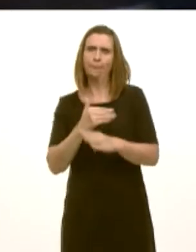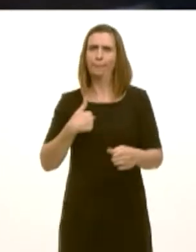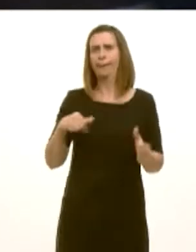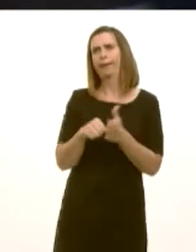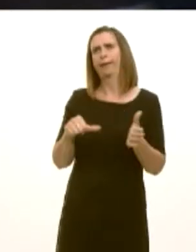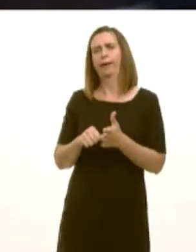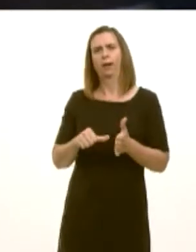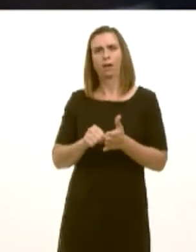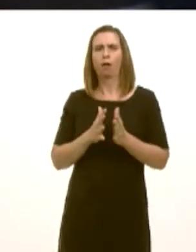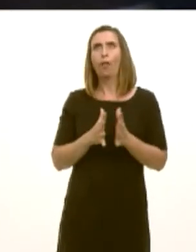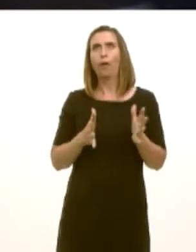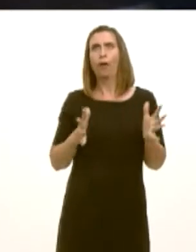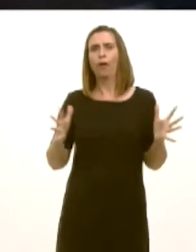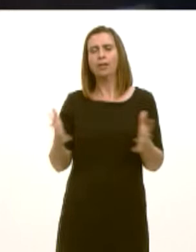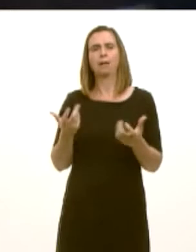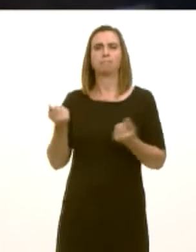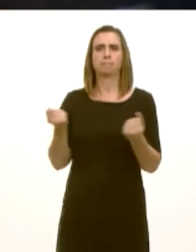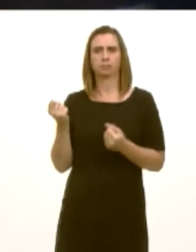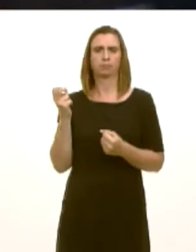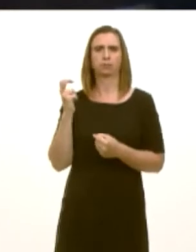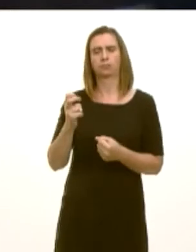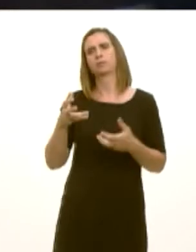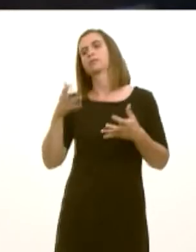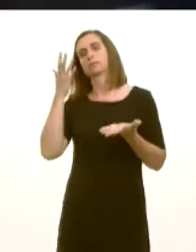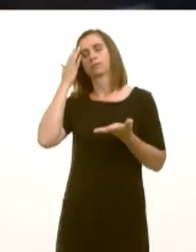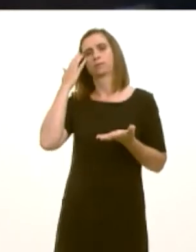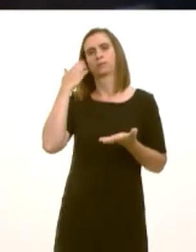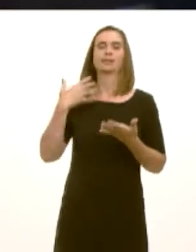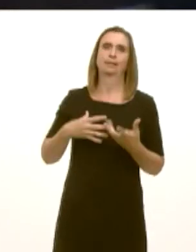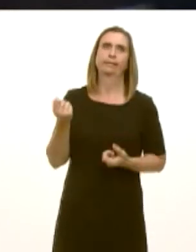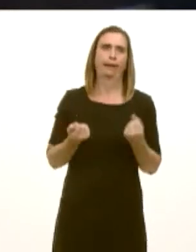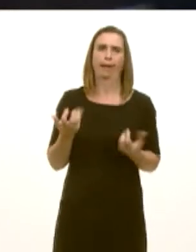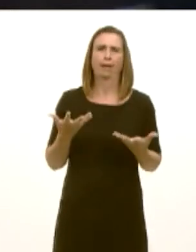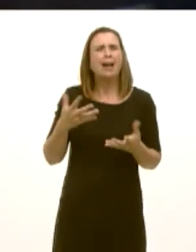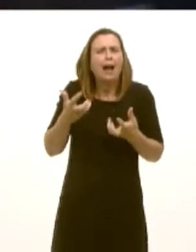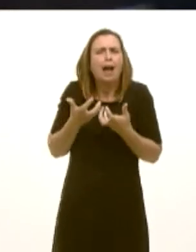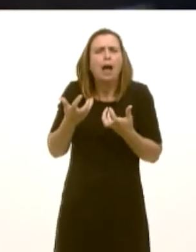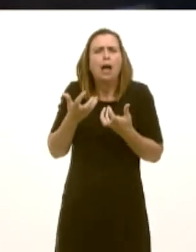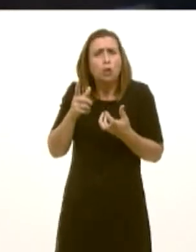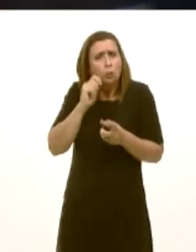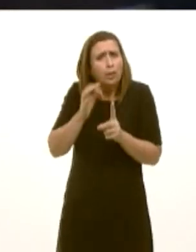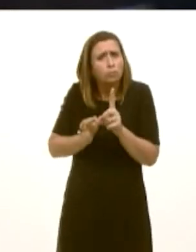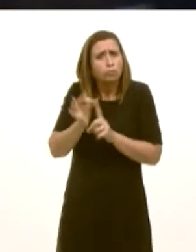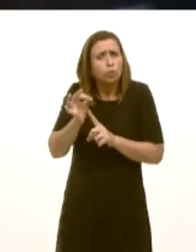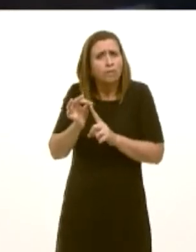When the metro proposals are brought forward later in this term, what kind of improvements to travel times do you expect them to be able to achieve?